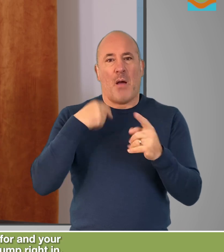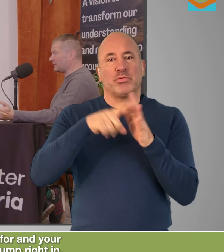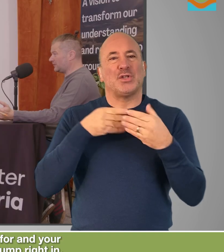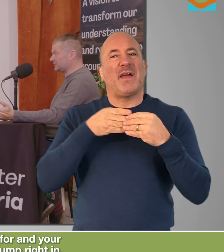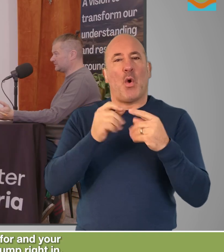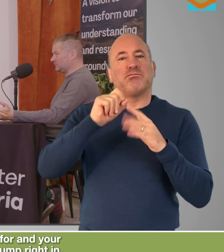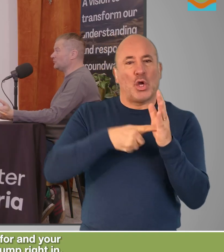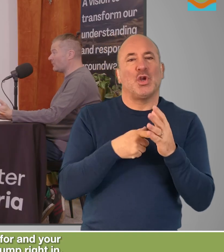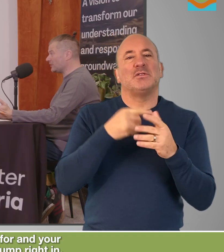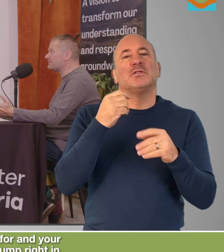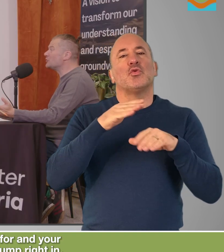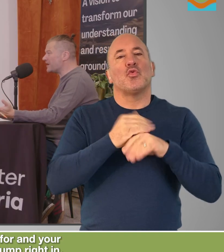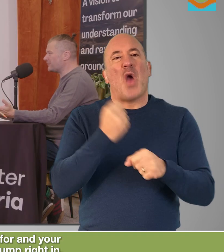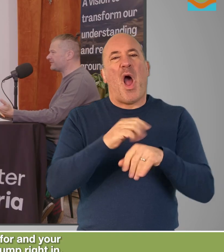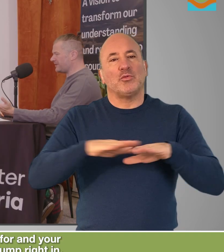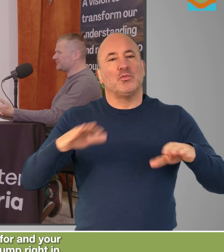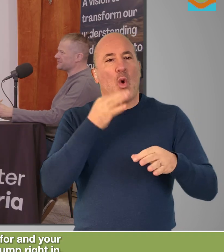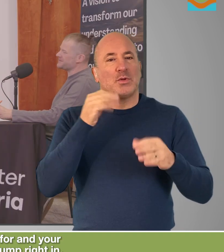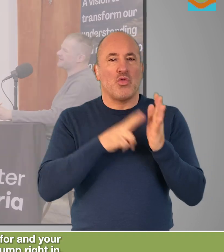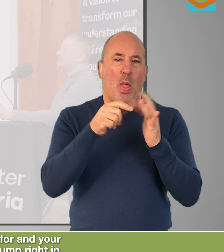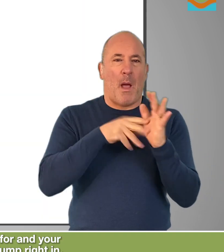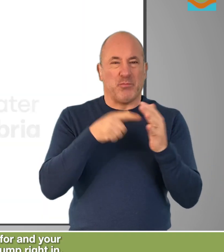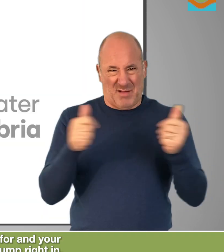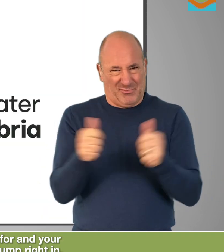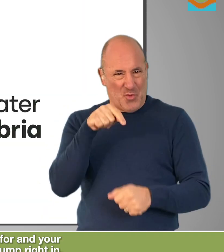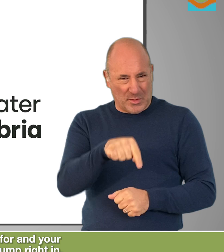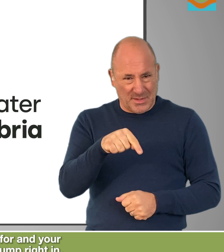which is what PGN stands for and your host for this season. Let's jump right in.